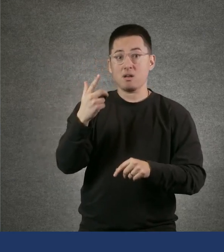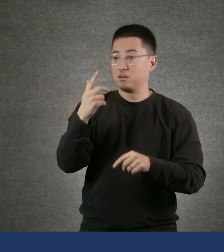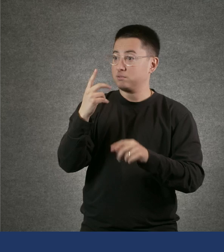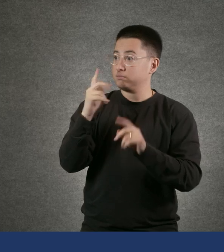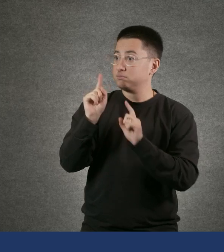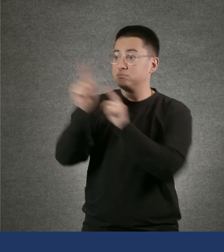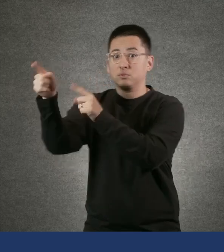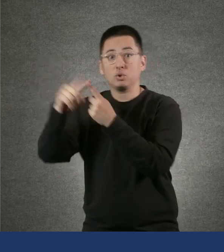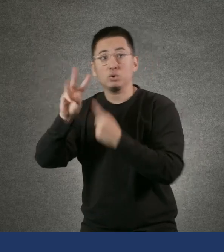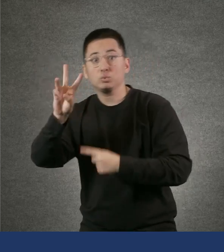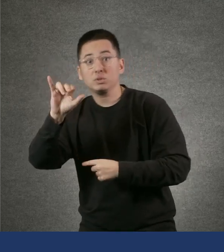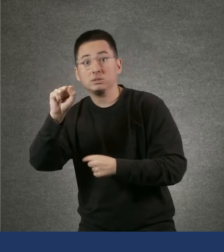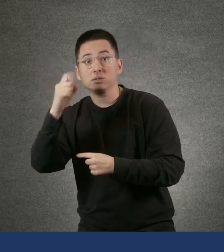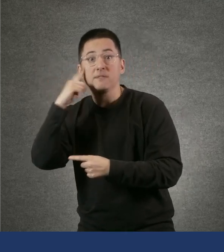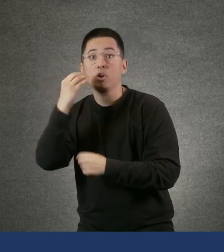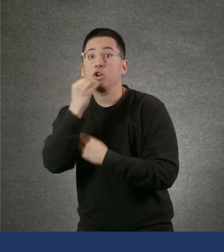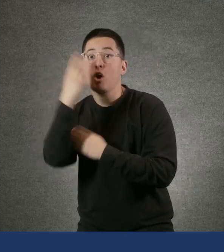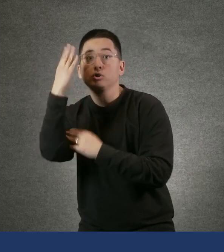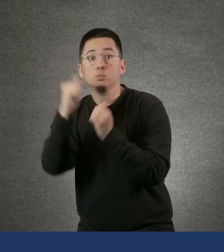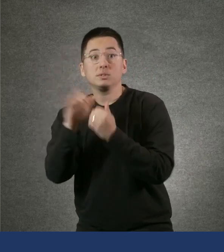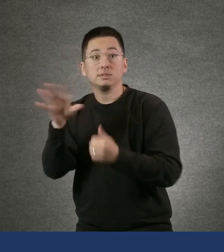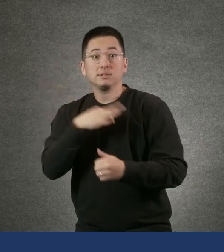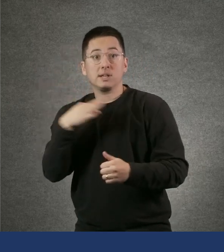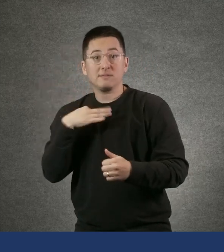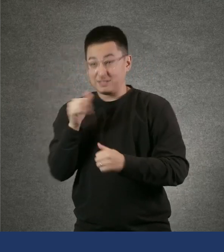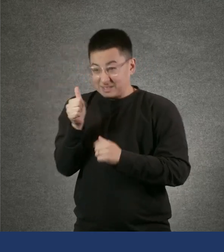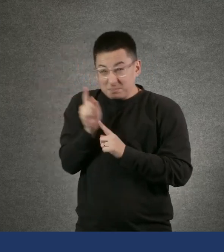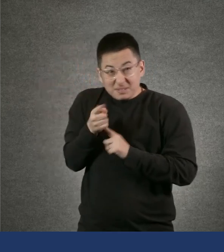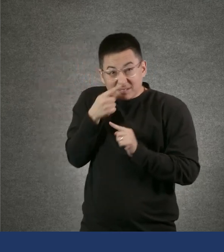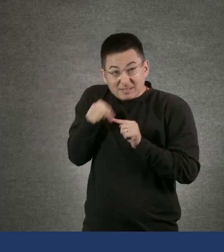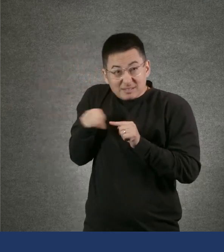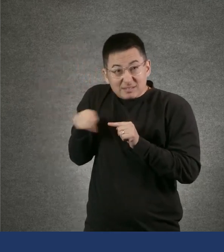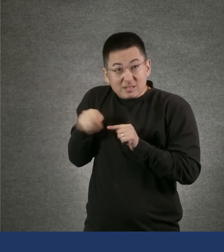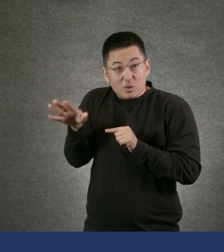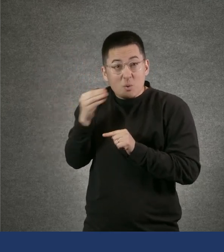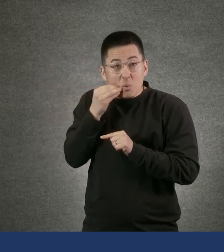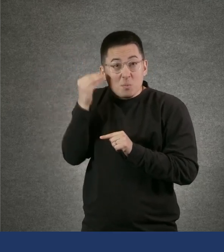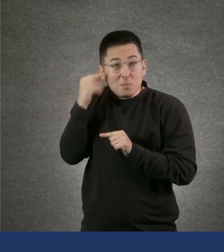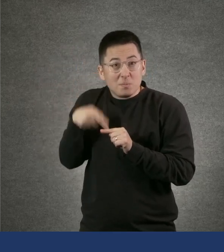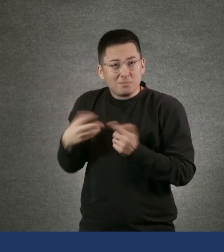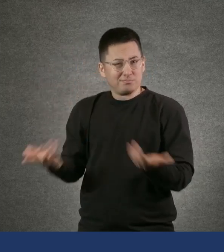home. In short, our fear and our greatest concern